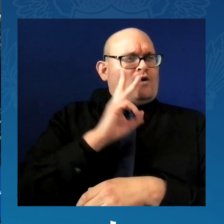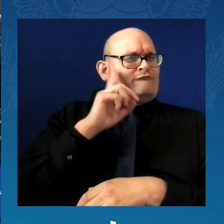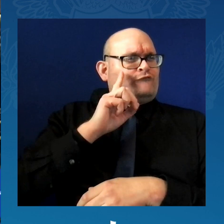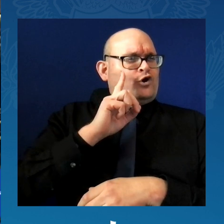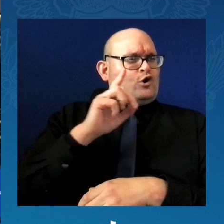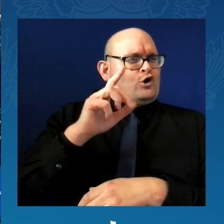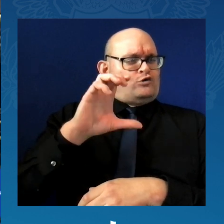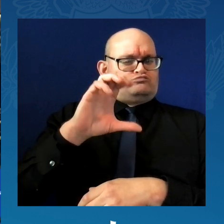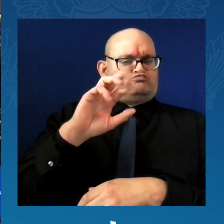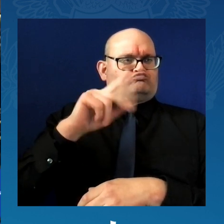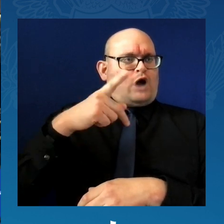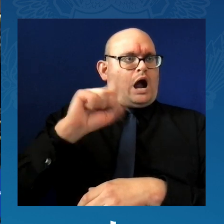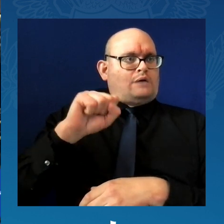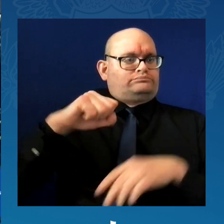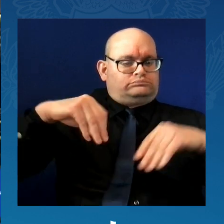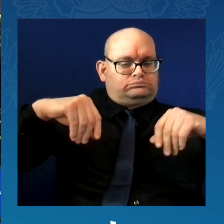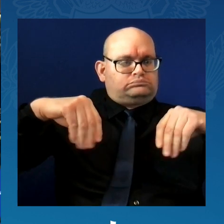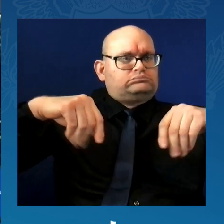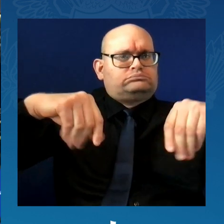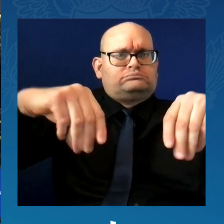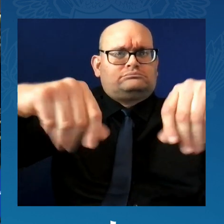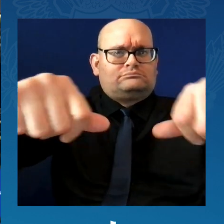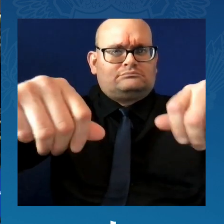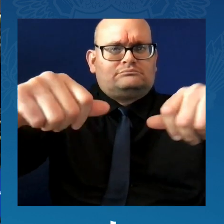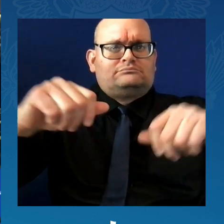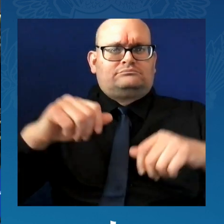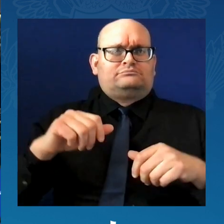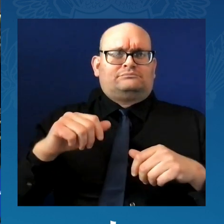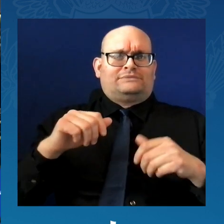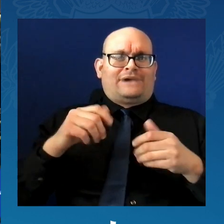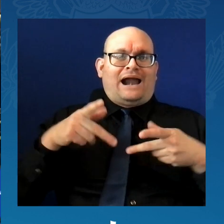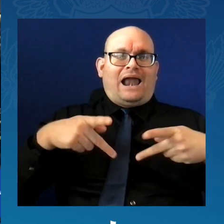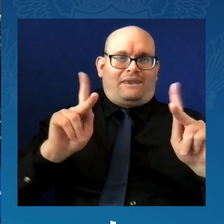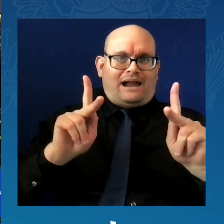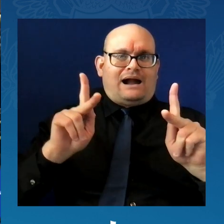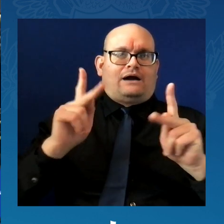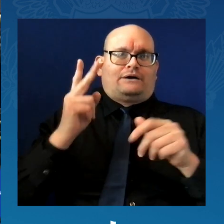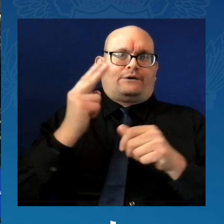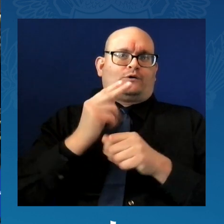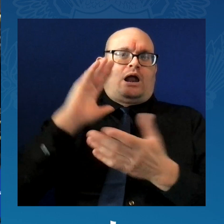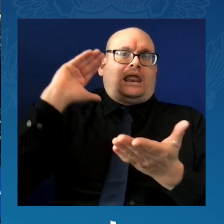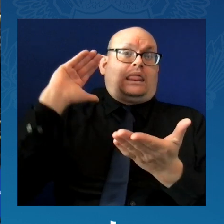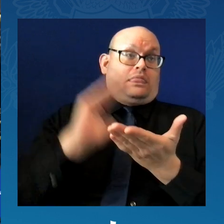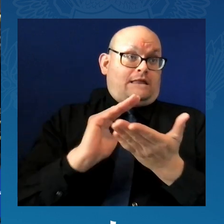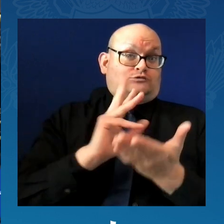that they're seeing and allowing them to use less water. Especially important now during these drought times,